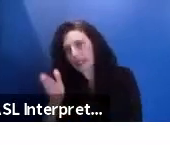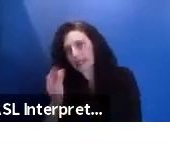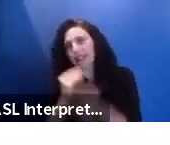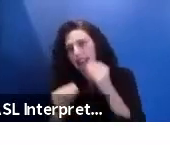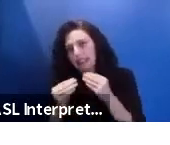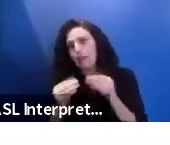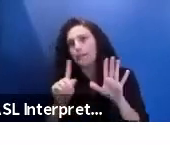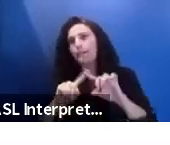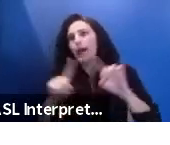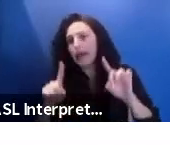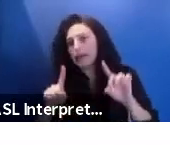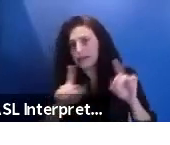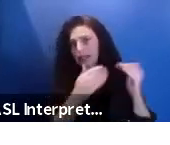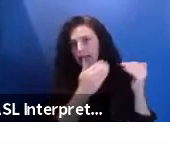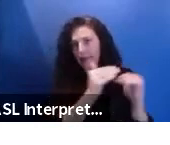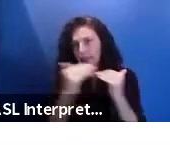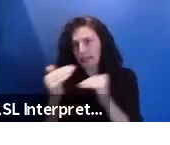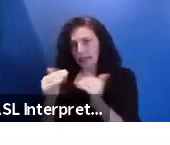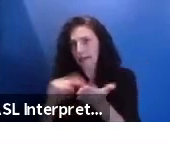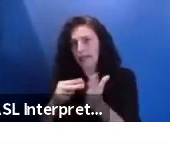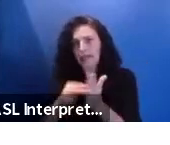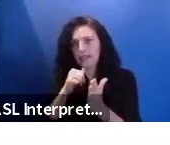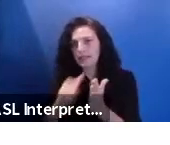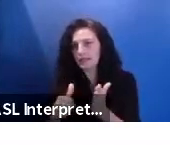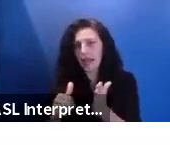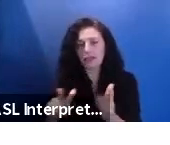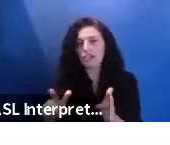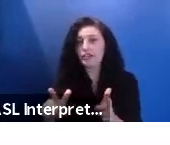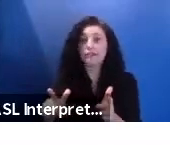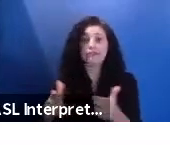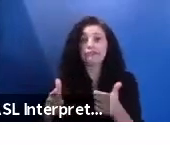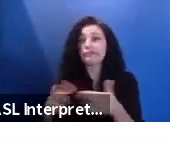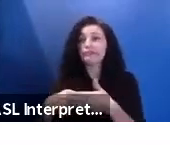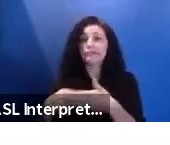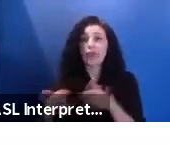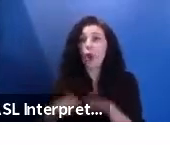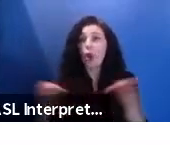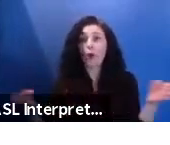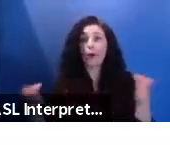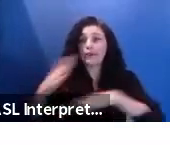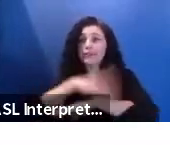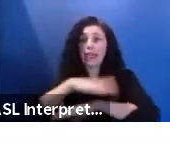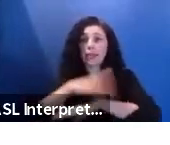but what there won't be are open tables full of food that are just for people to come and grab. There won't be buffets. There won't be self service.